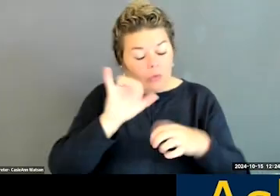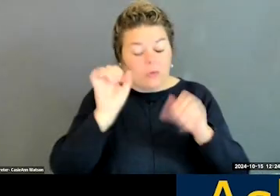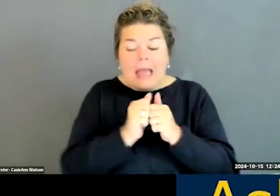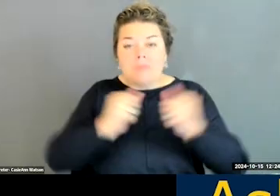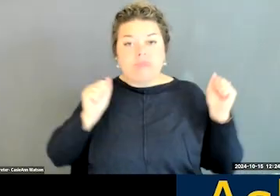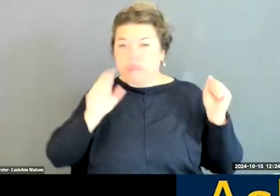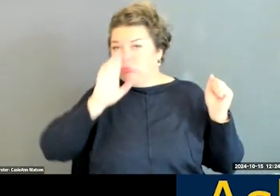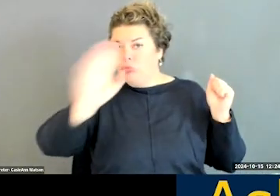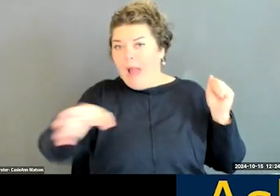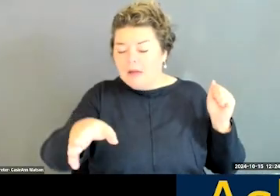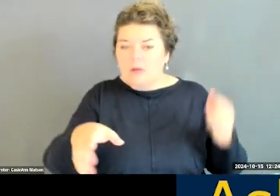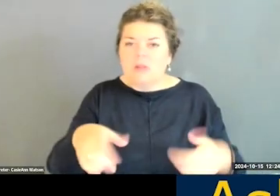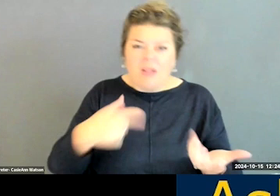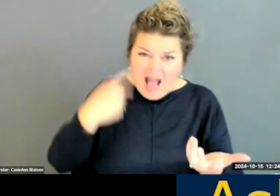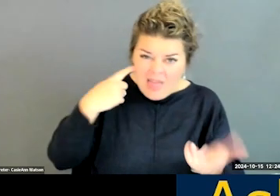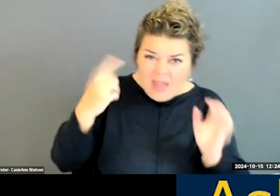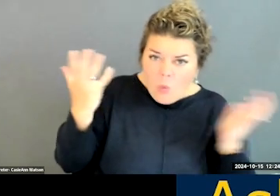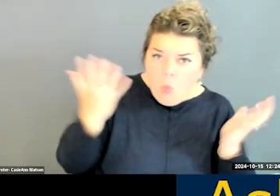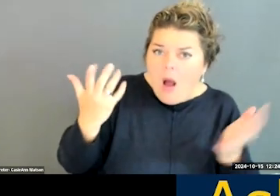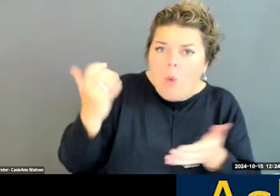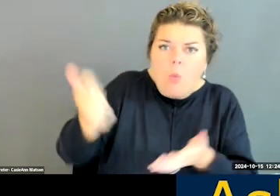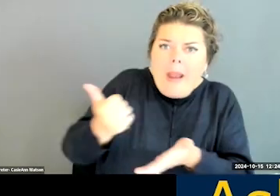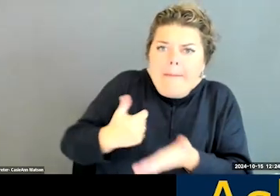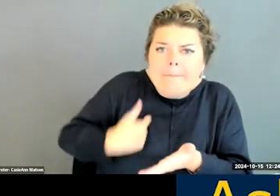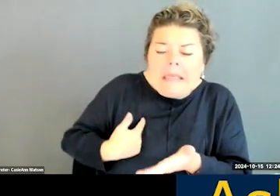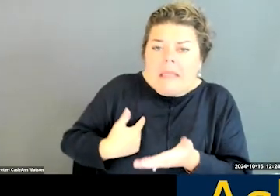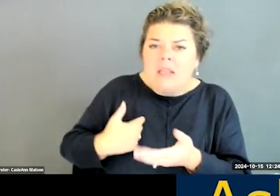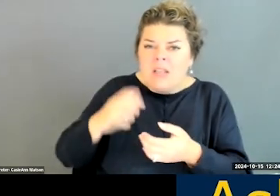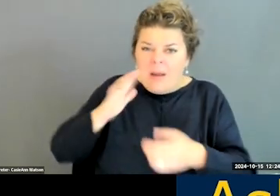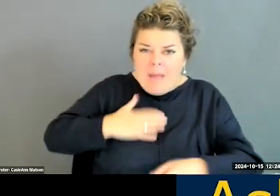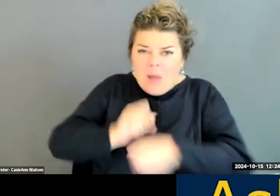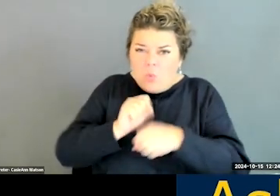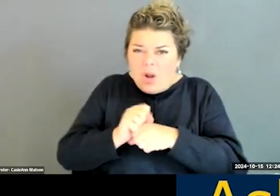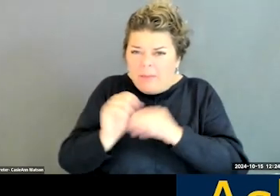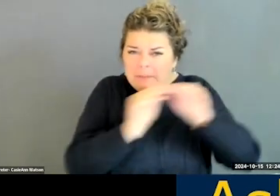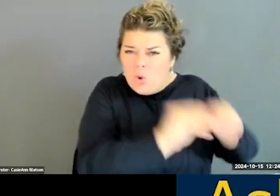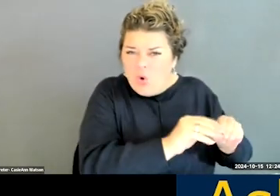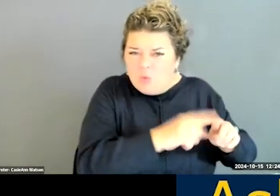for what you think could be helpful. "Can I move my workstation to a quieter area?"